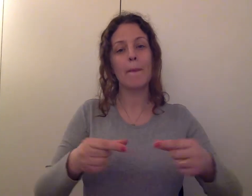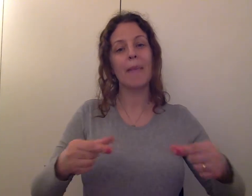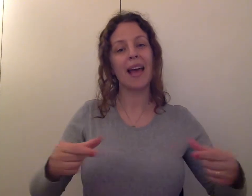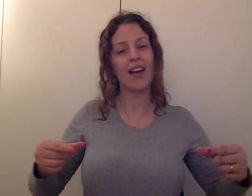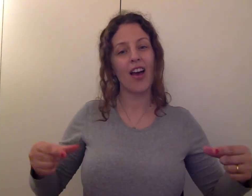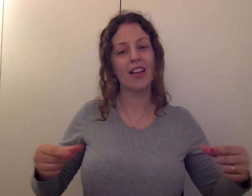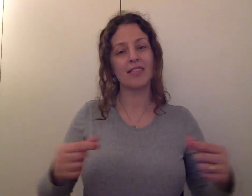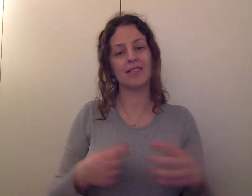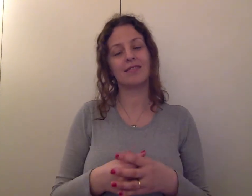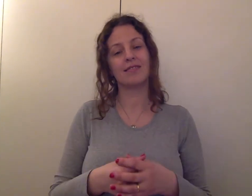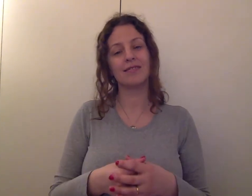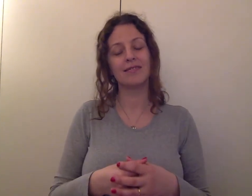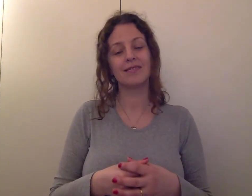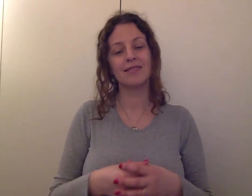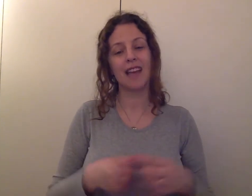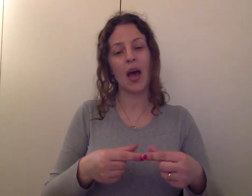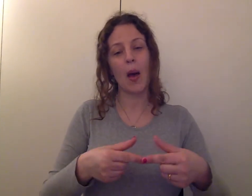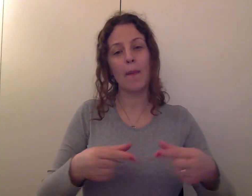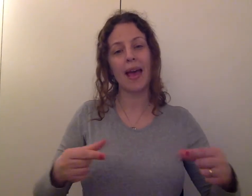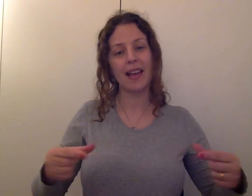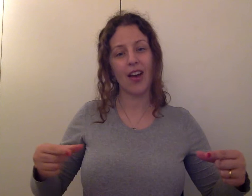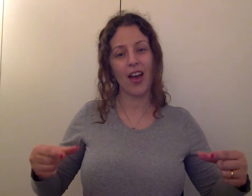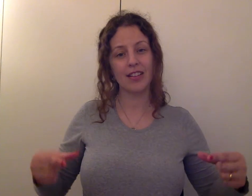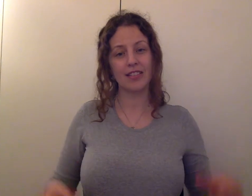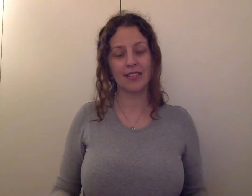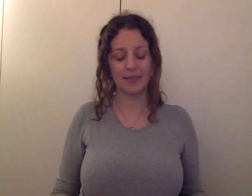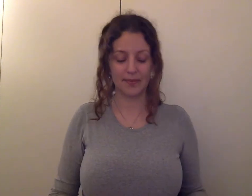BACON